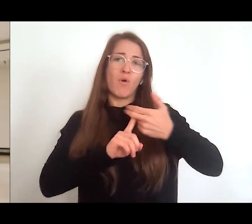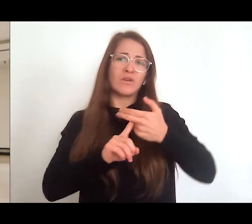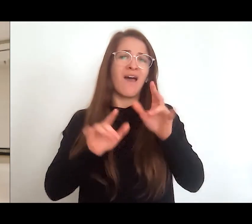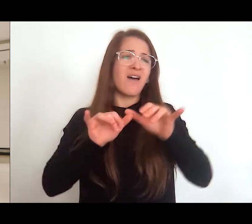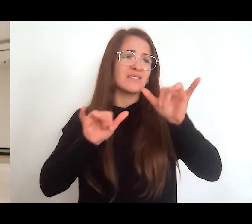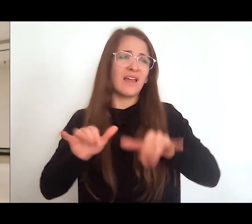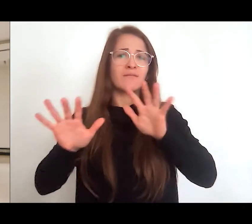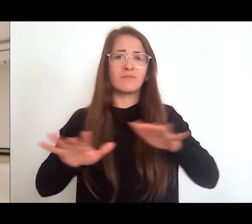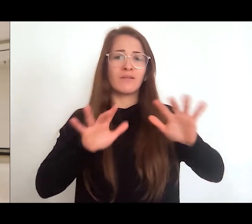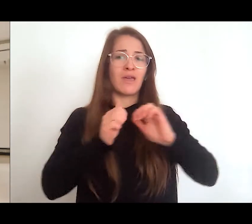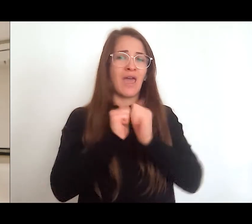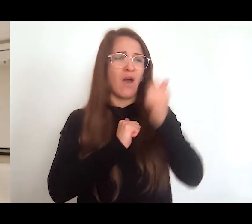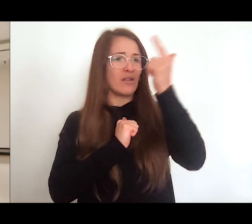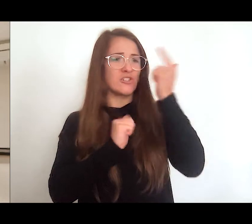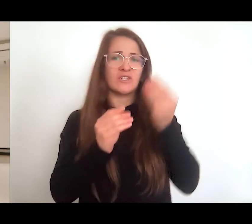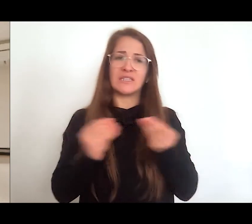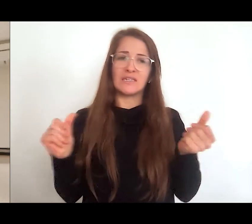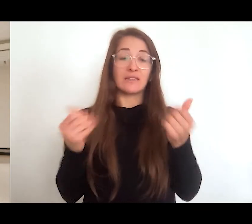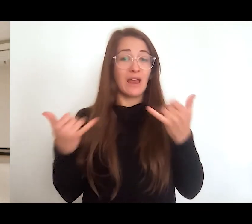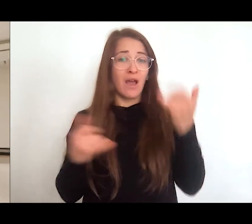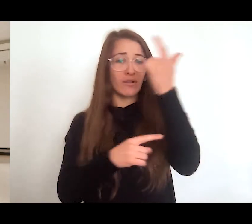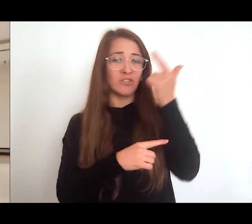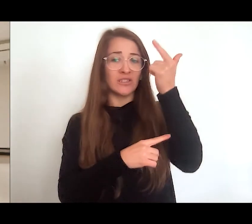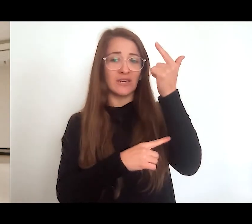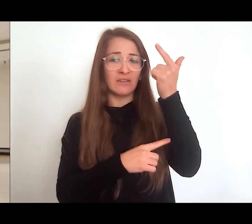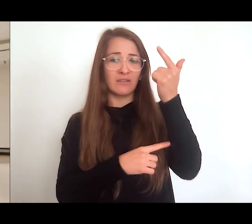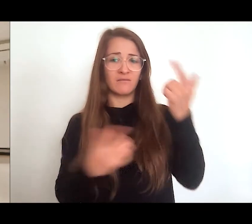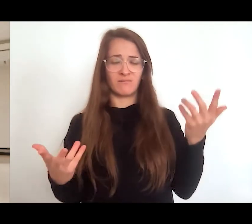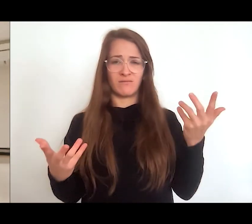OR HAVING SOMEONE COME AND STAY AND HOW DO WE DEAL WITH THE